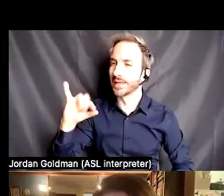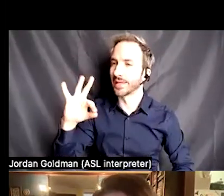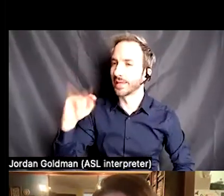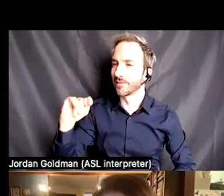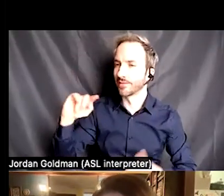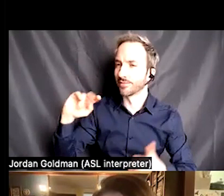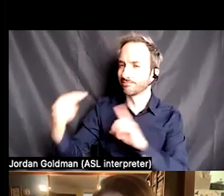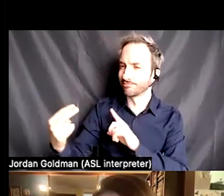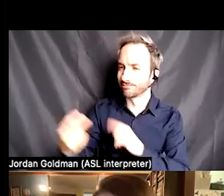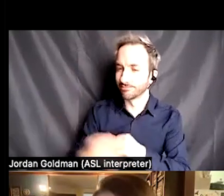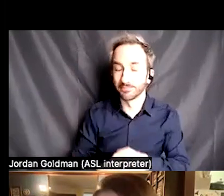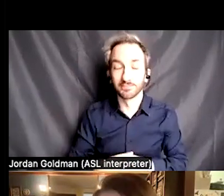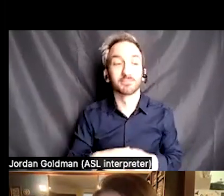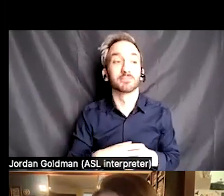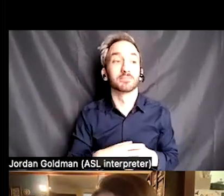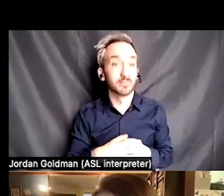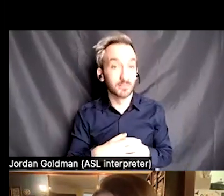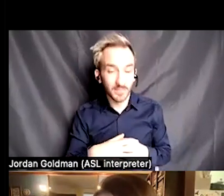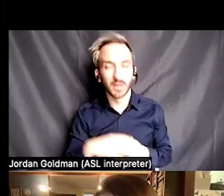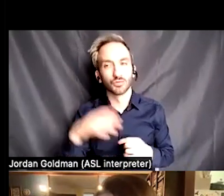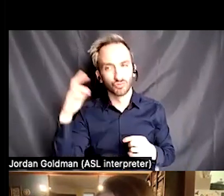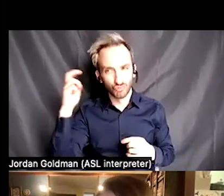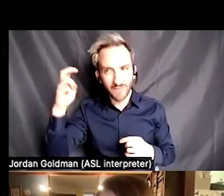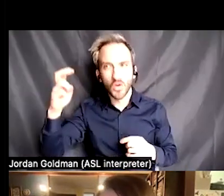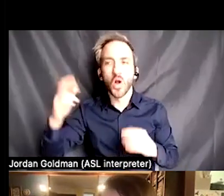Pavan: So, travel is definitely up in the gift market, but it does look a bit different than